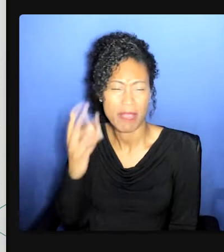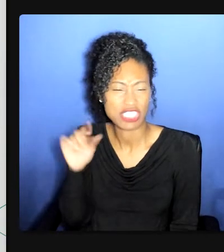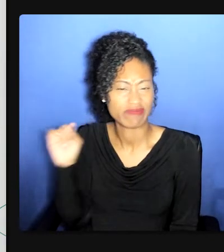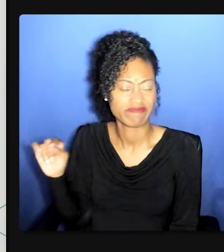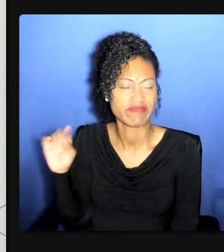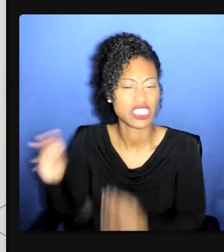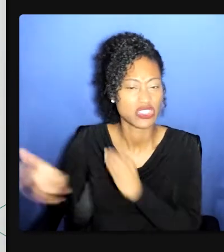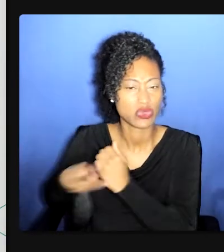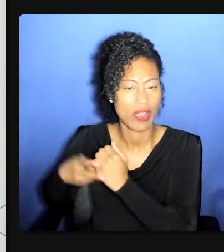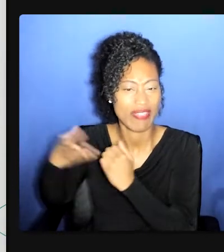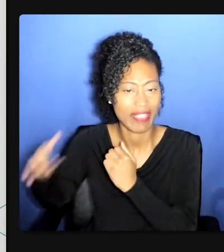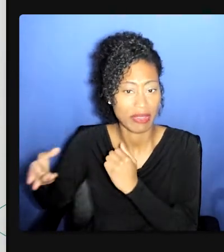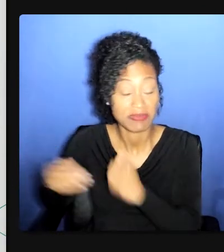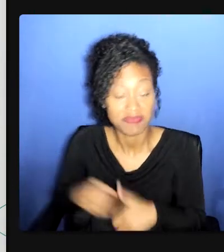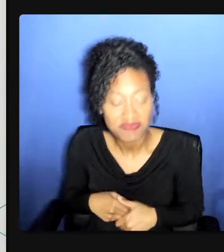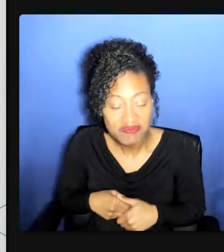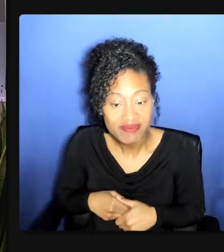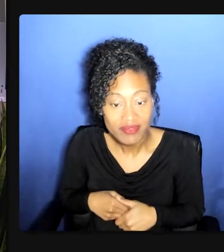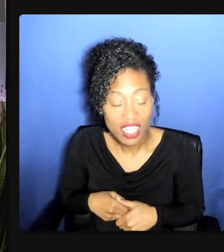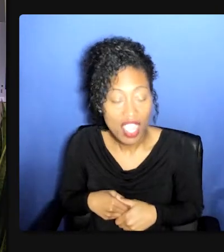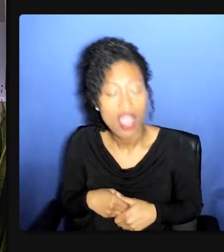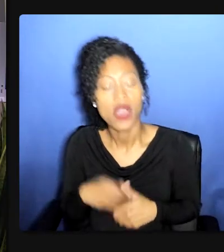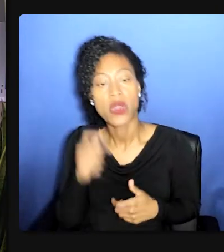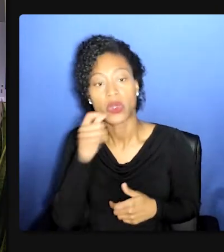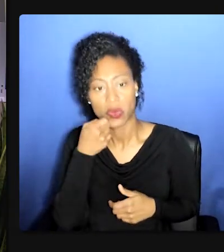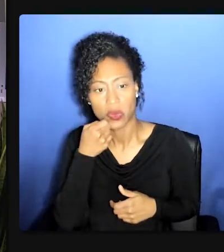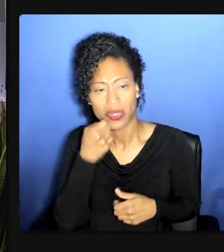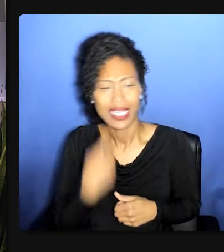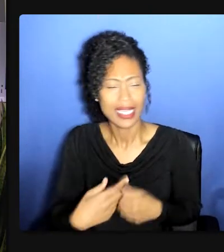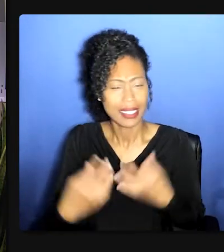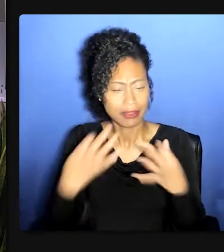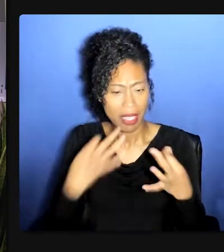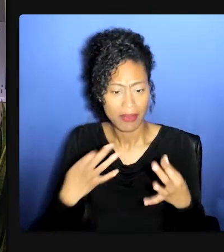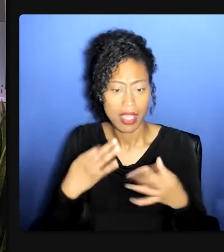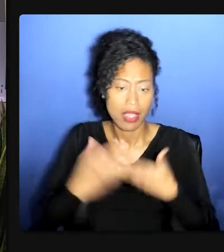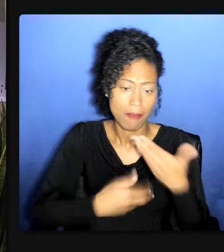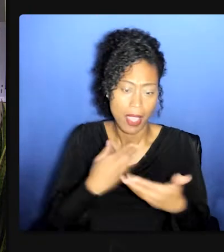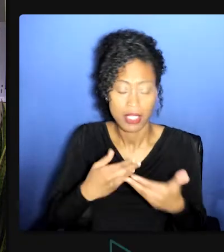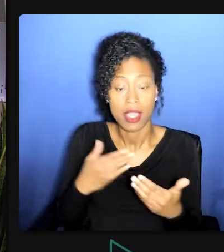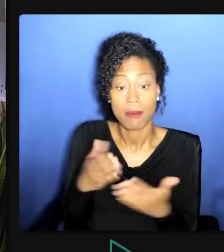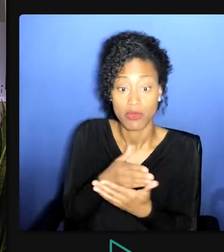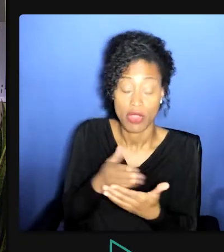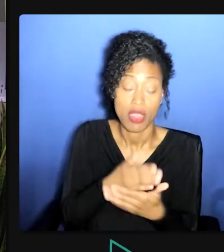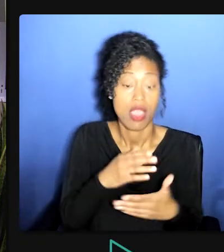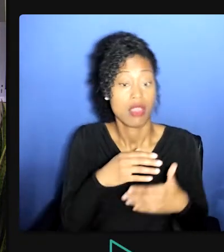[Rachel] That's really cool. Can we talk about the differences between process and container modes